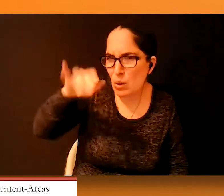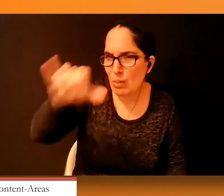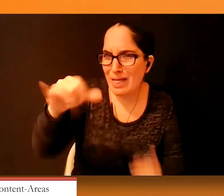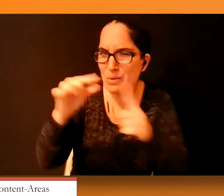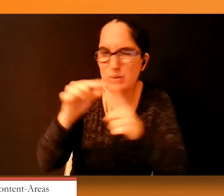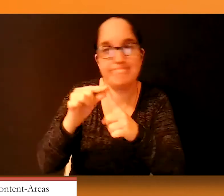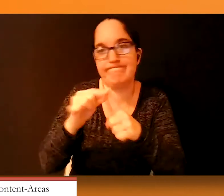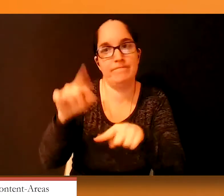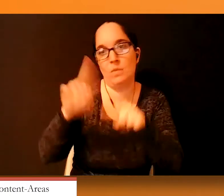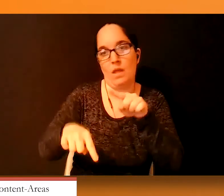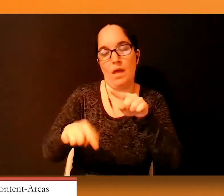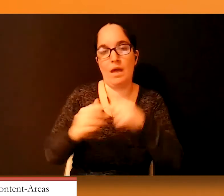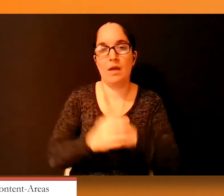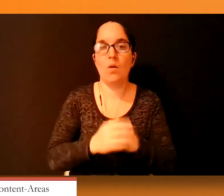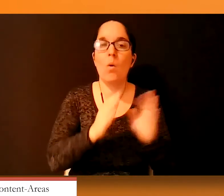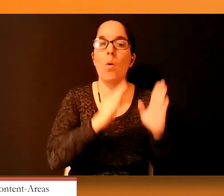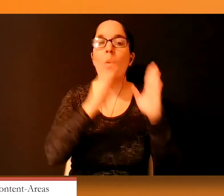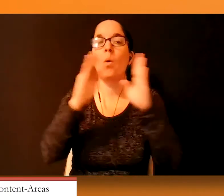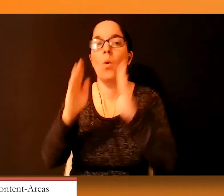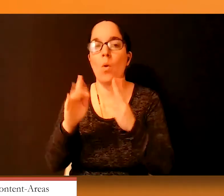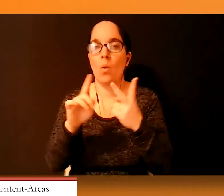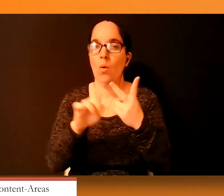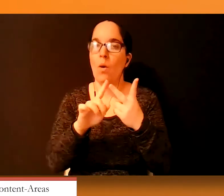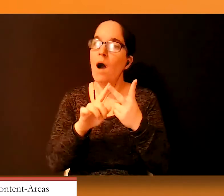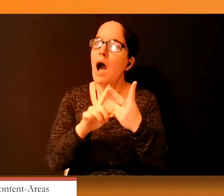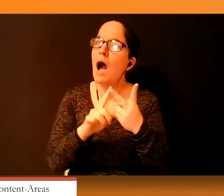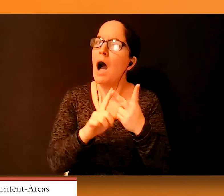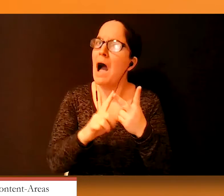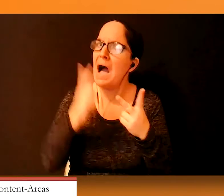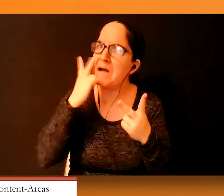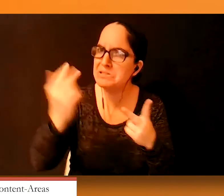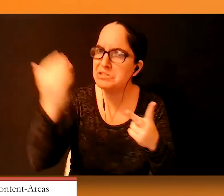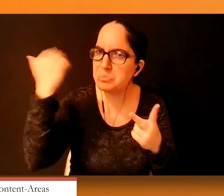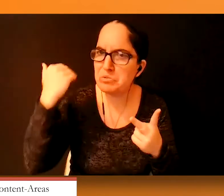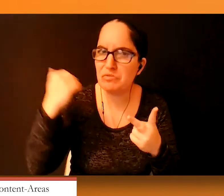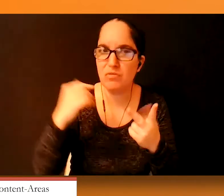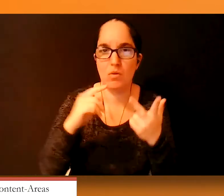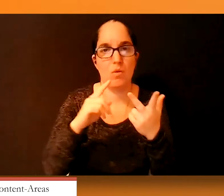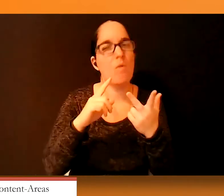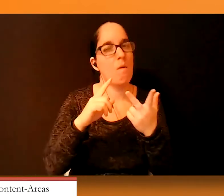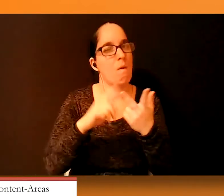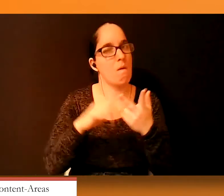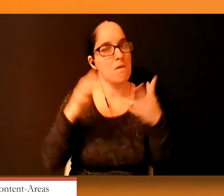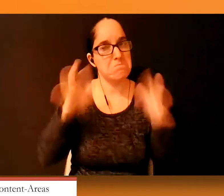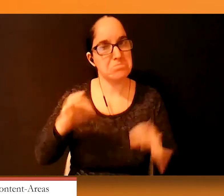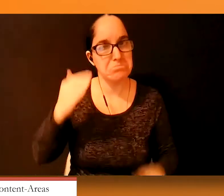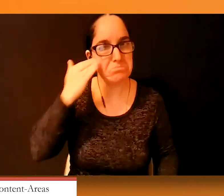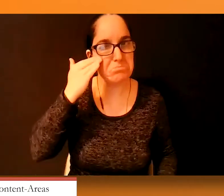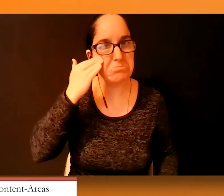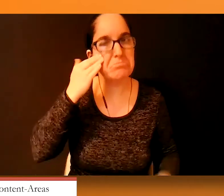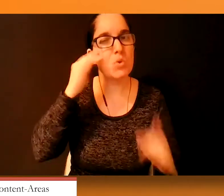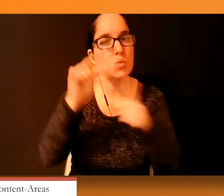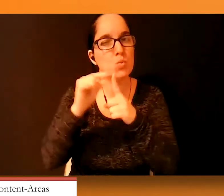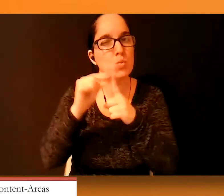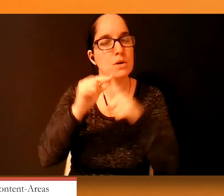So, they have to go from a 2-- "Oh, I've seen this term" or "I've heard it before"-- to "I know this term and I can explain it."